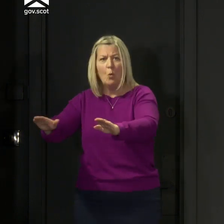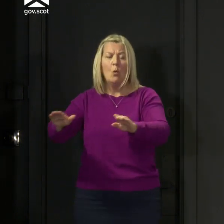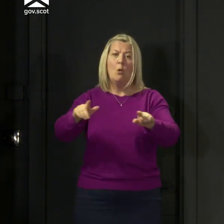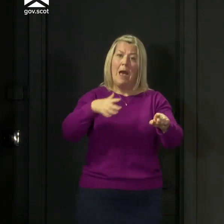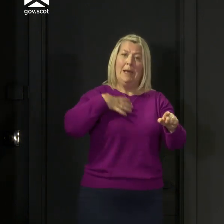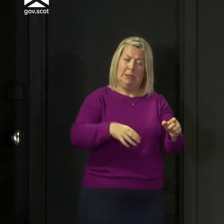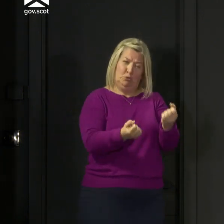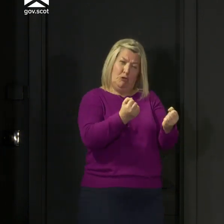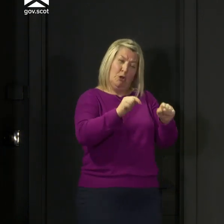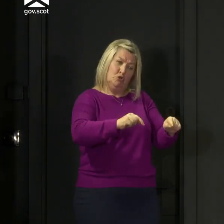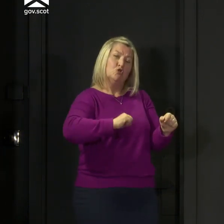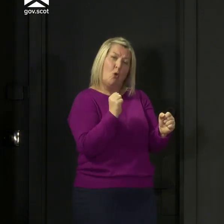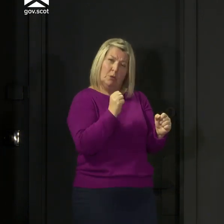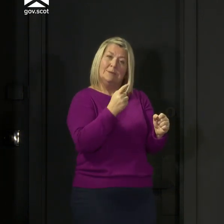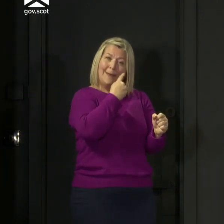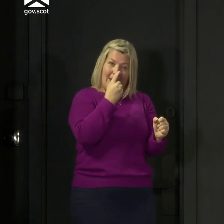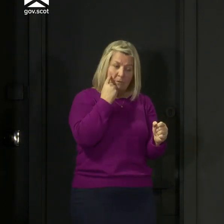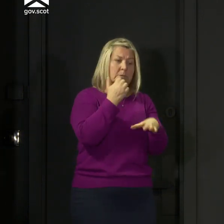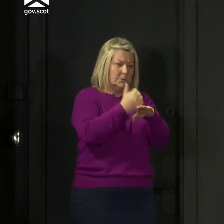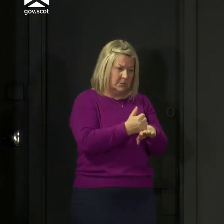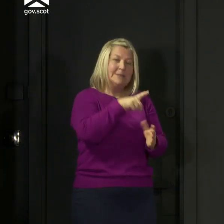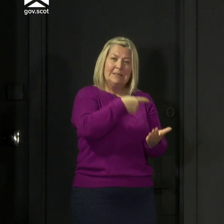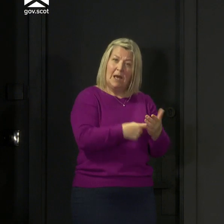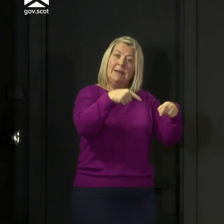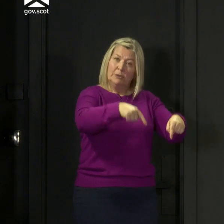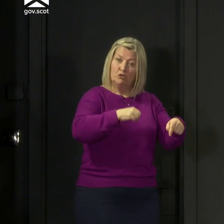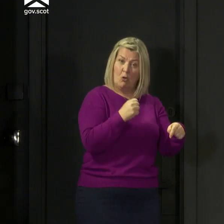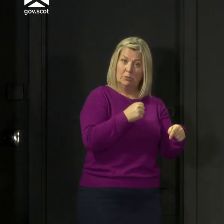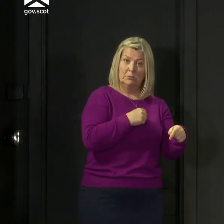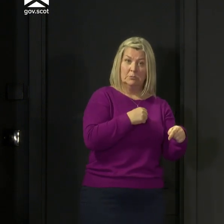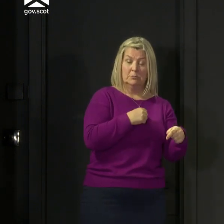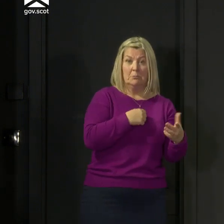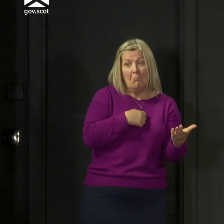these restrictions, easing of restrictions that Boris Johnson has announced in my judgement